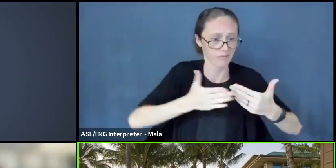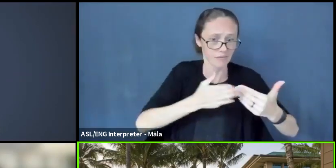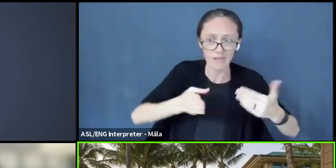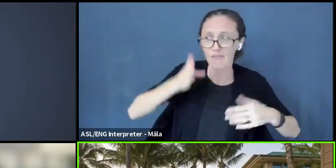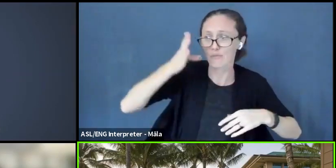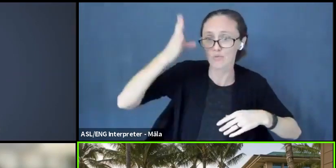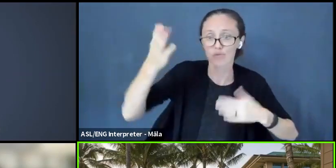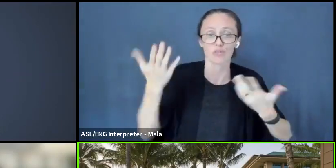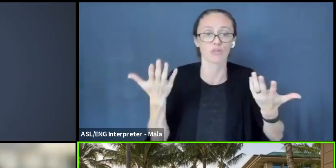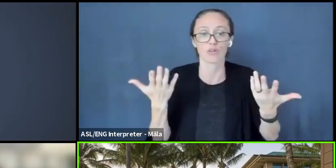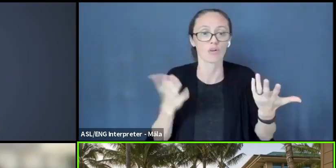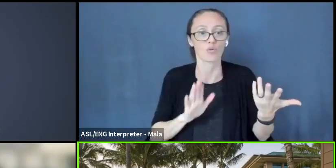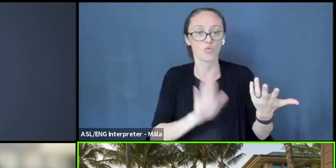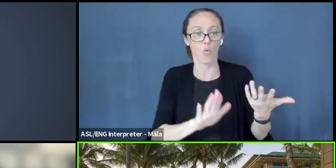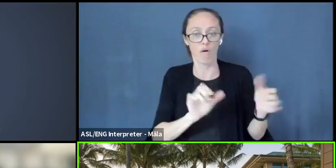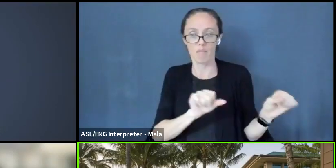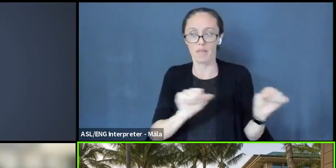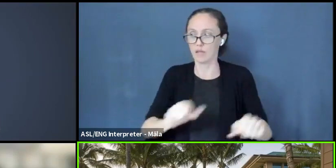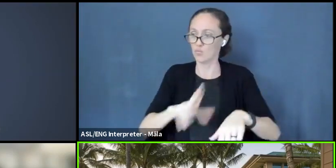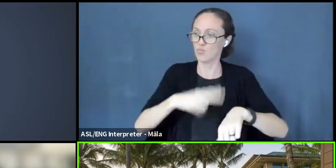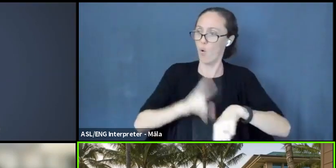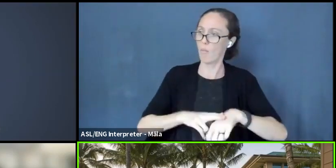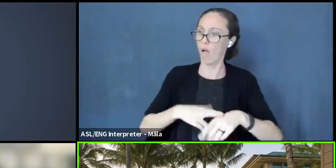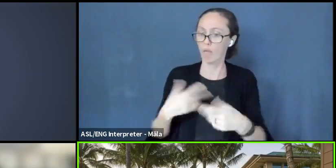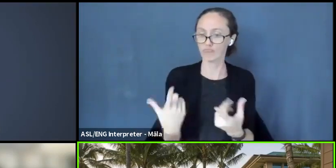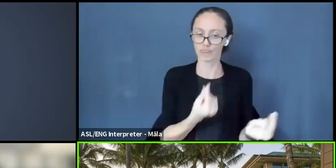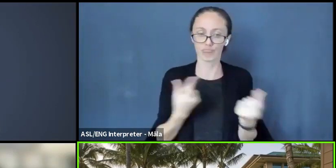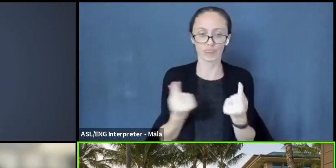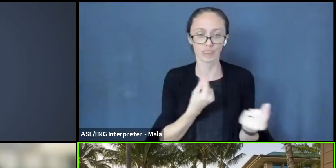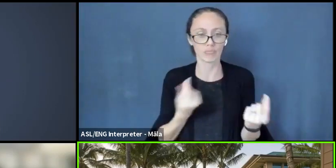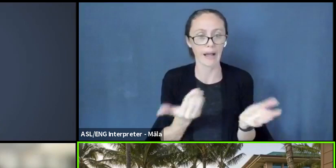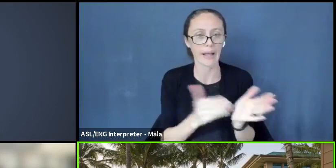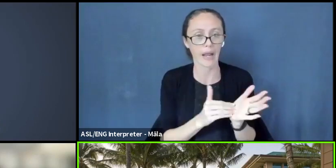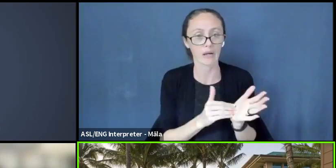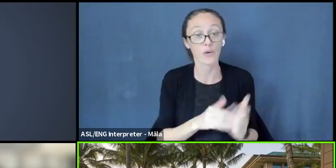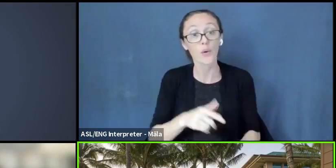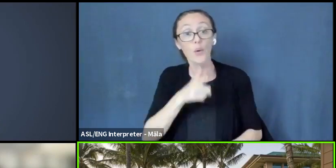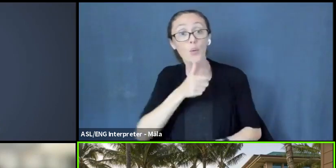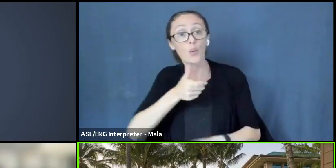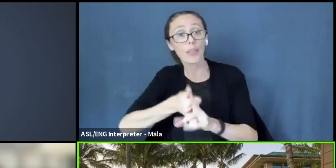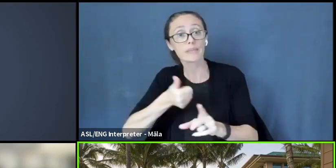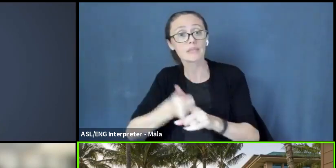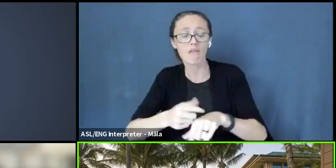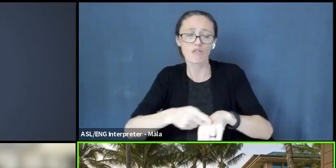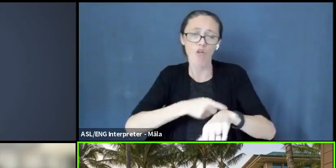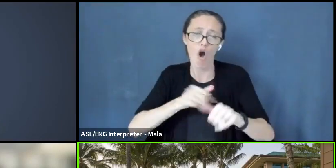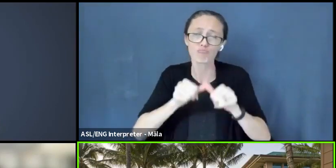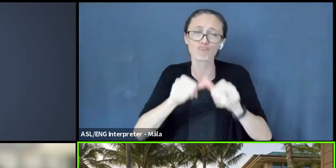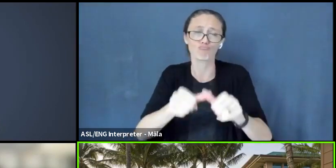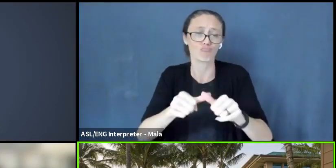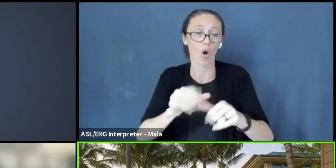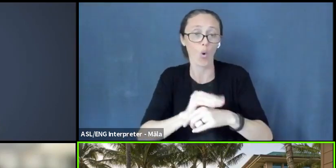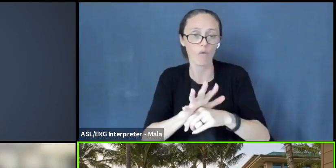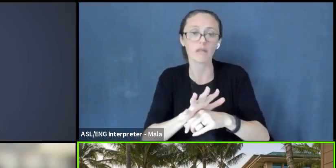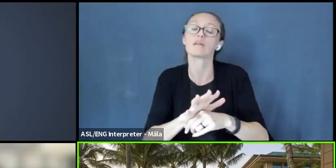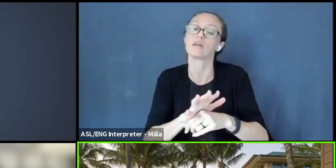And your ability to normal things again. People with long Covid, have trouble doing that. Hope that helps.